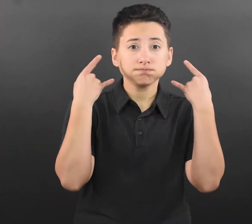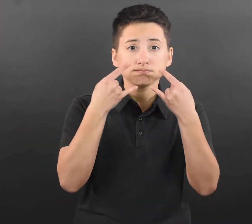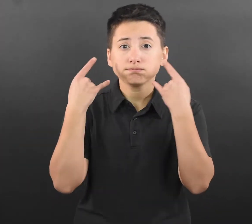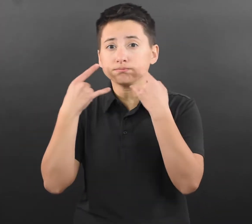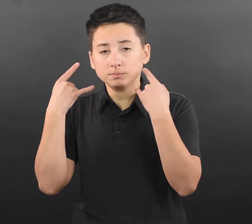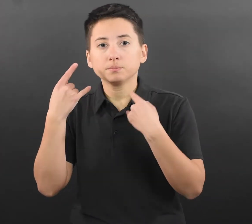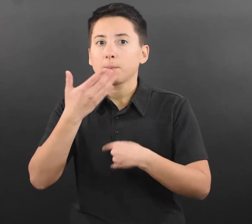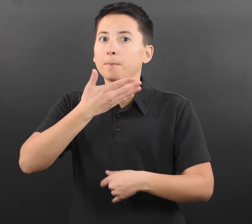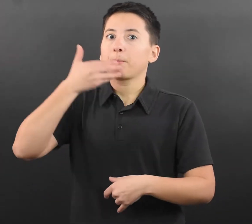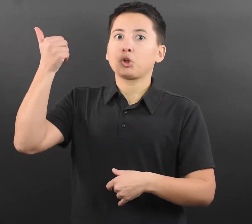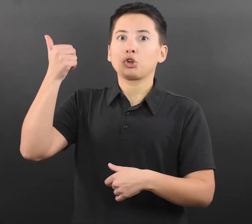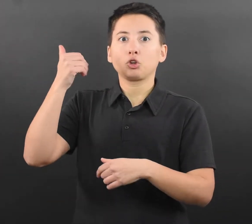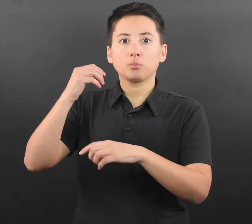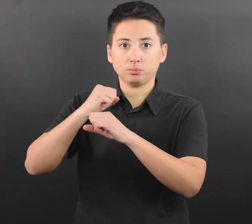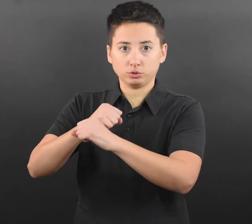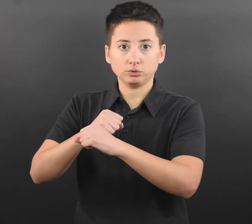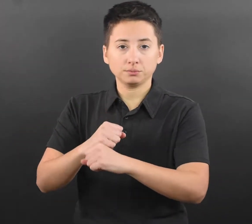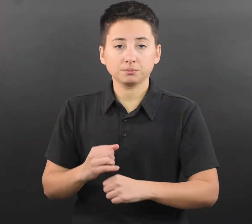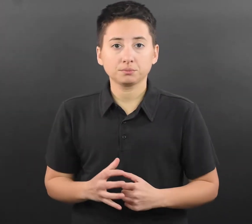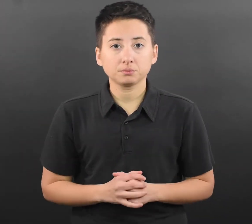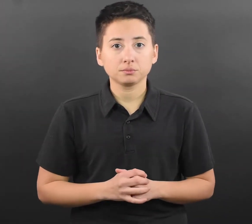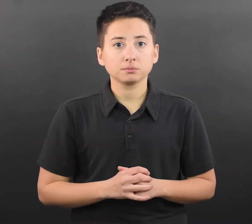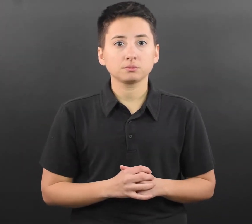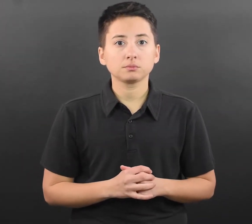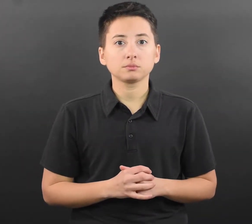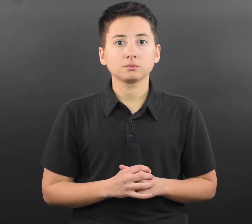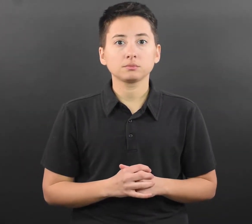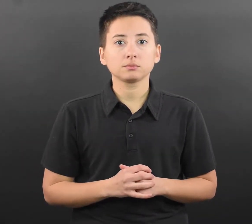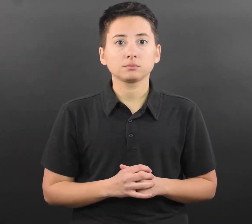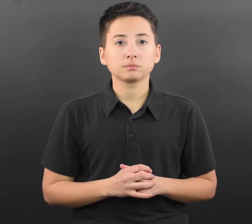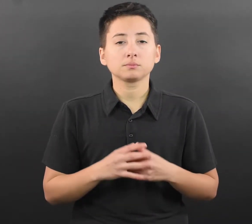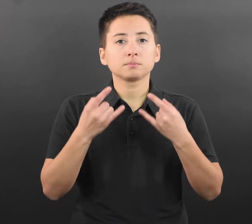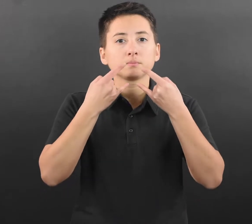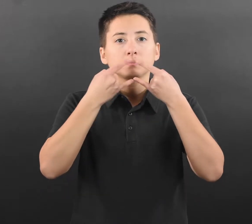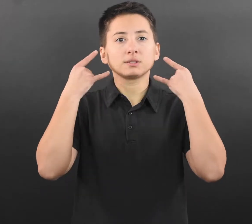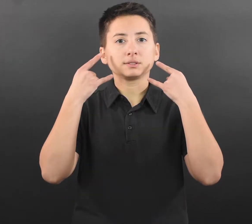Masking is an excellent complementary measure in addition to vaccinations,